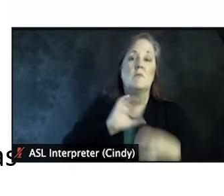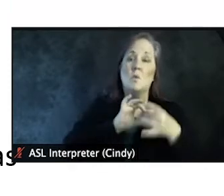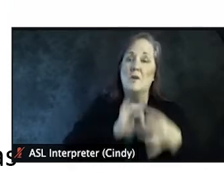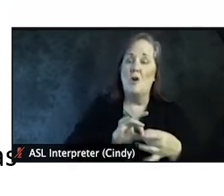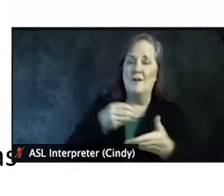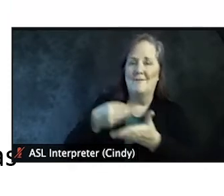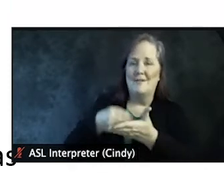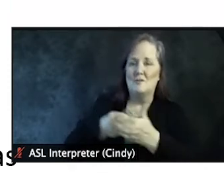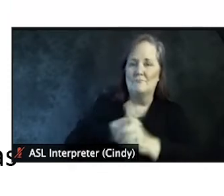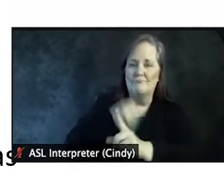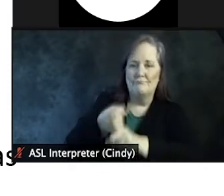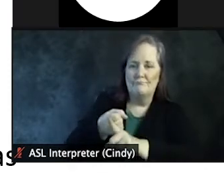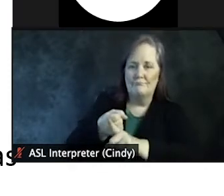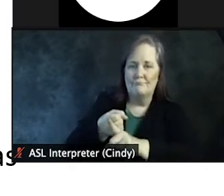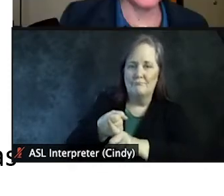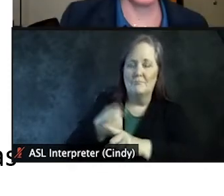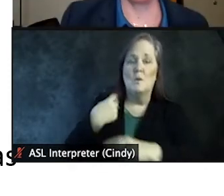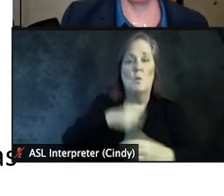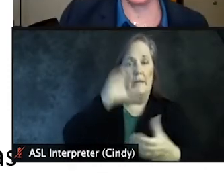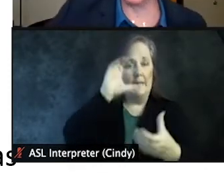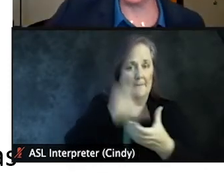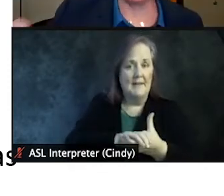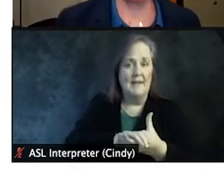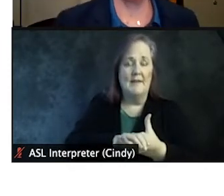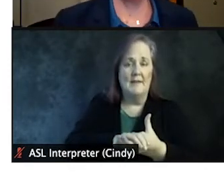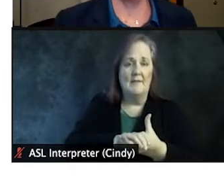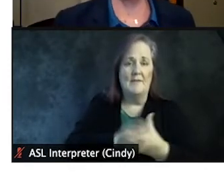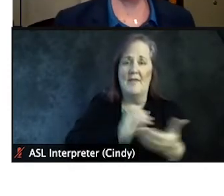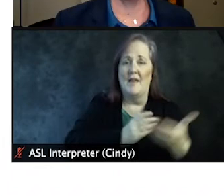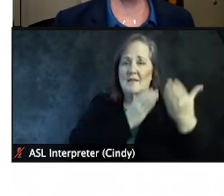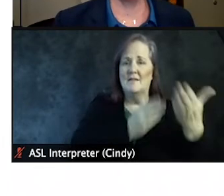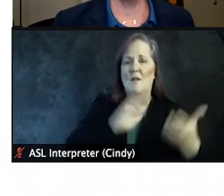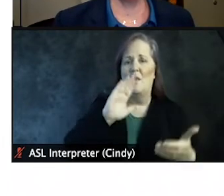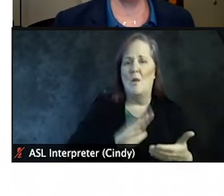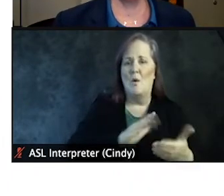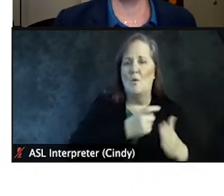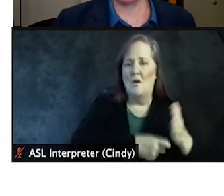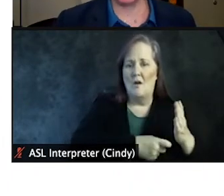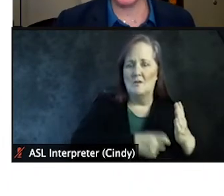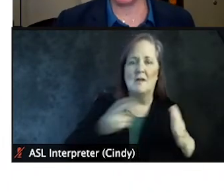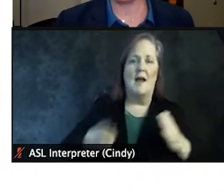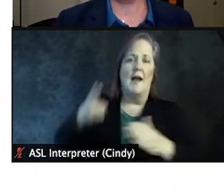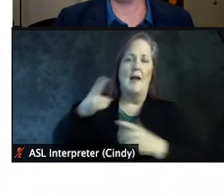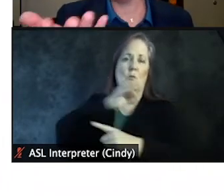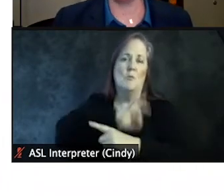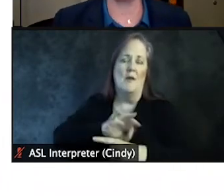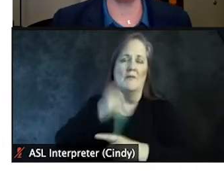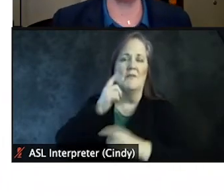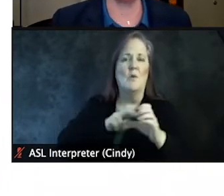Thank you. Alright, so this was put on the ballot, unsurprisingly,